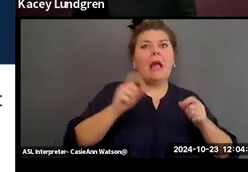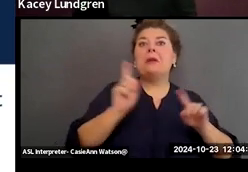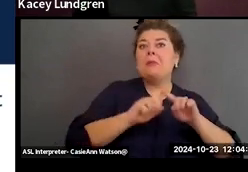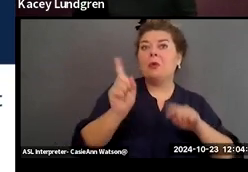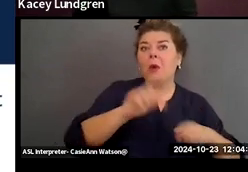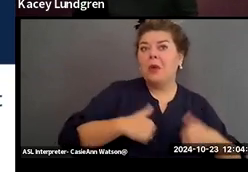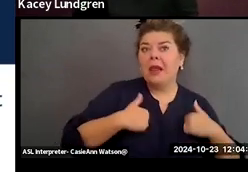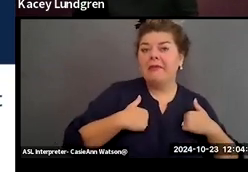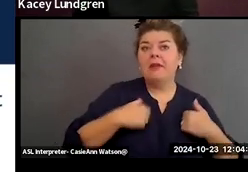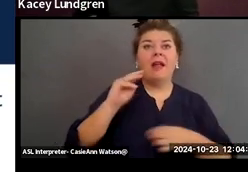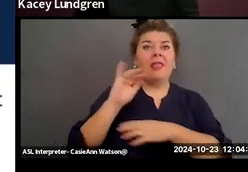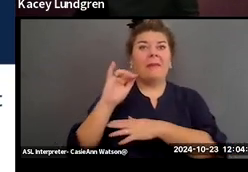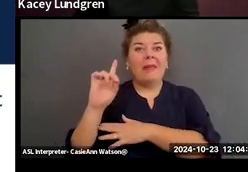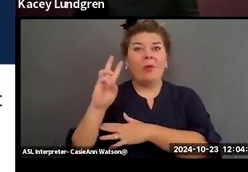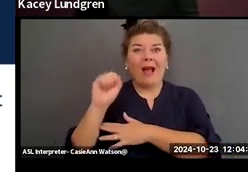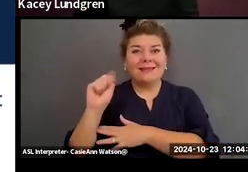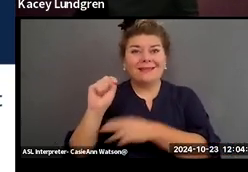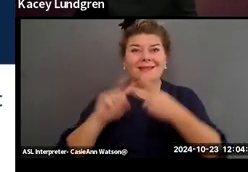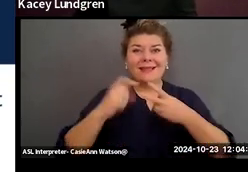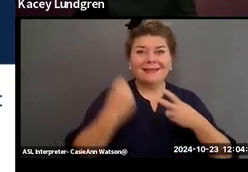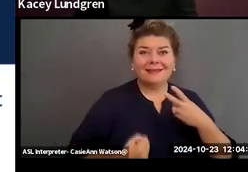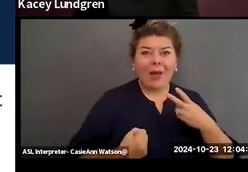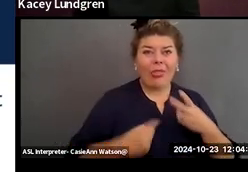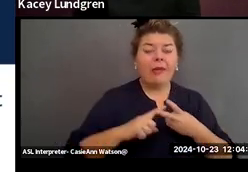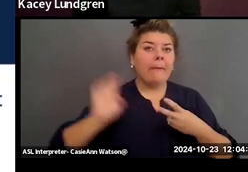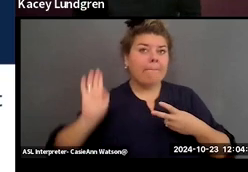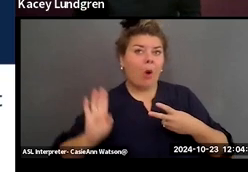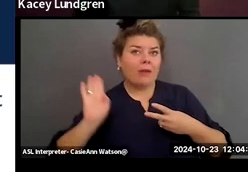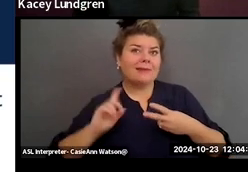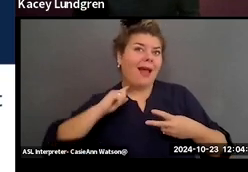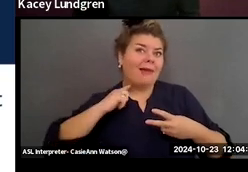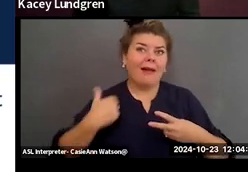The Midwest, versus the South, versus Boston are some examples.